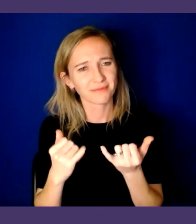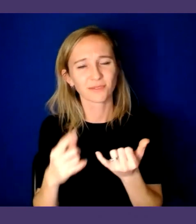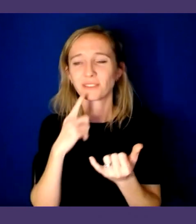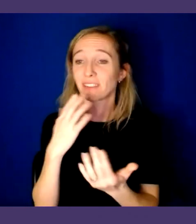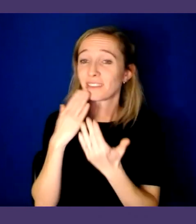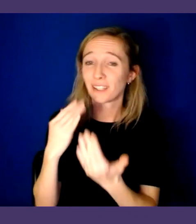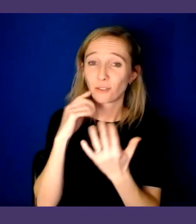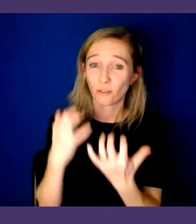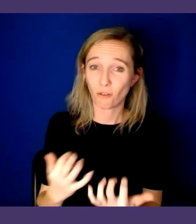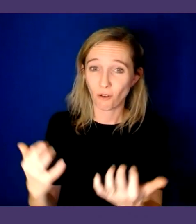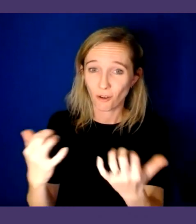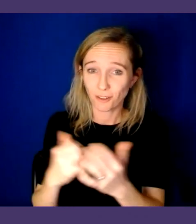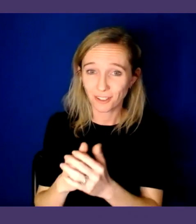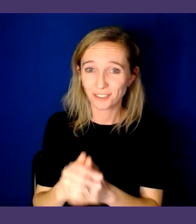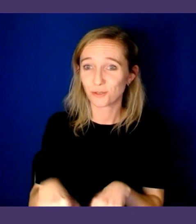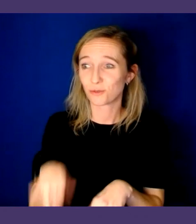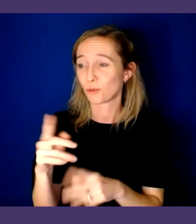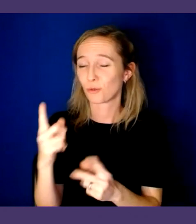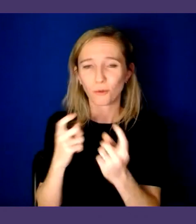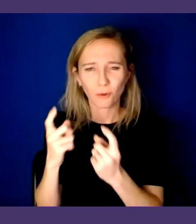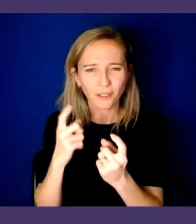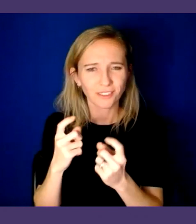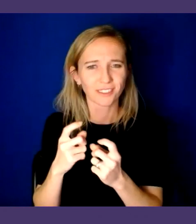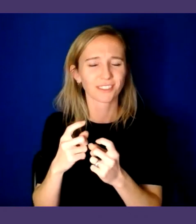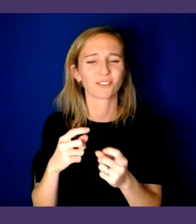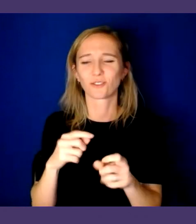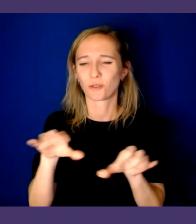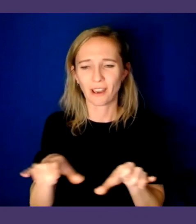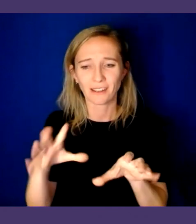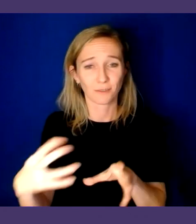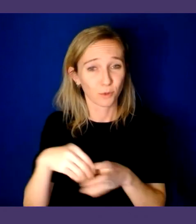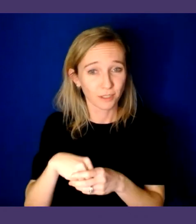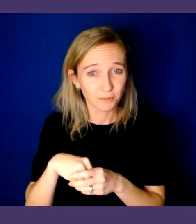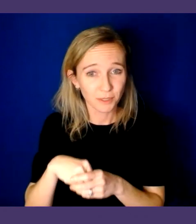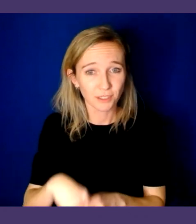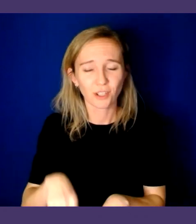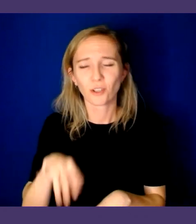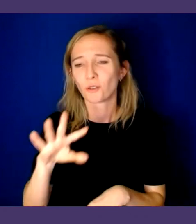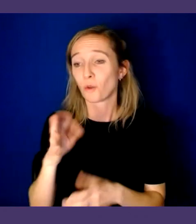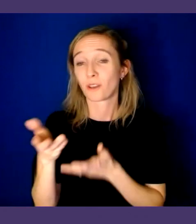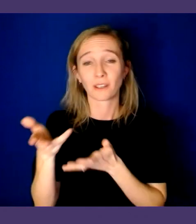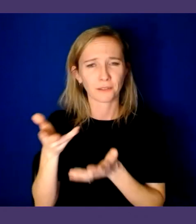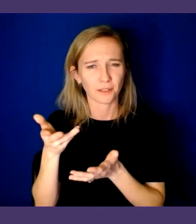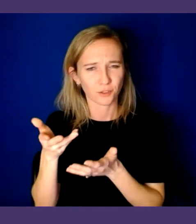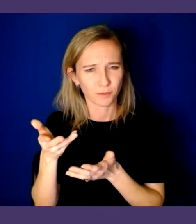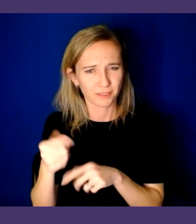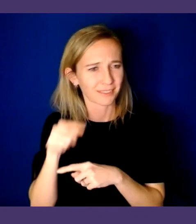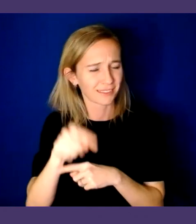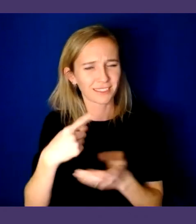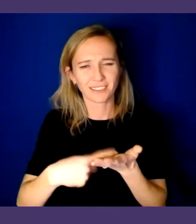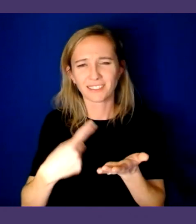for thoughtful questions and active participation. Your engagement has made this discussion all more enriching.